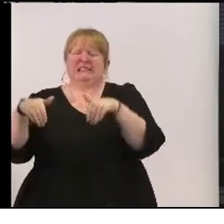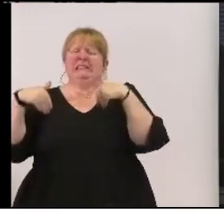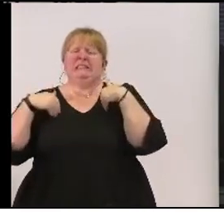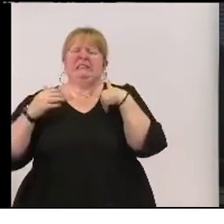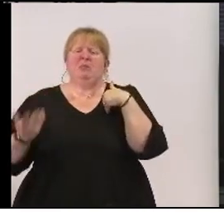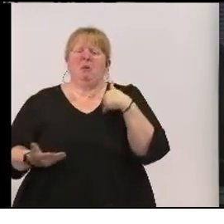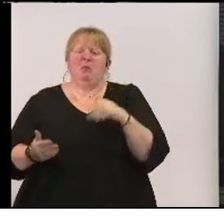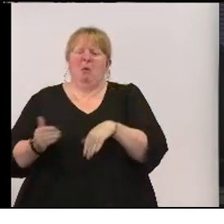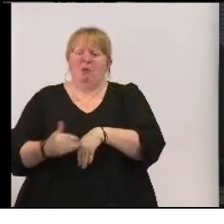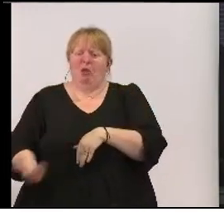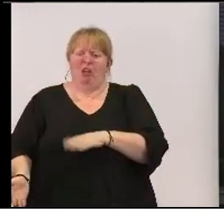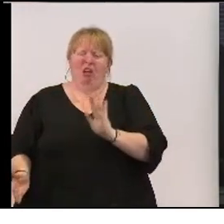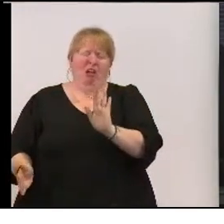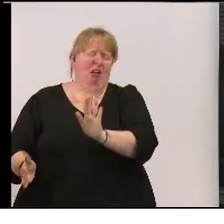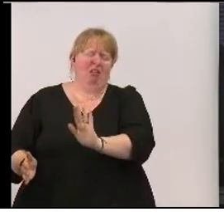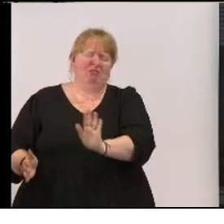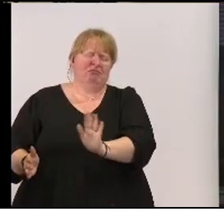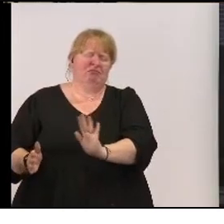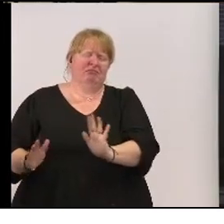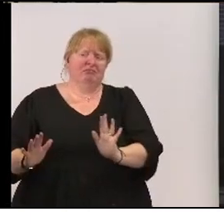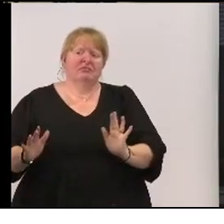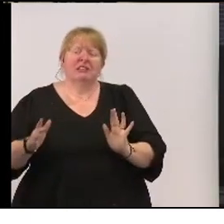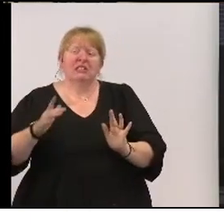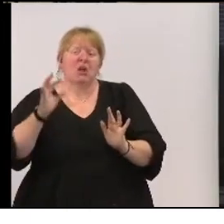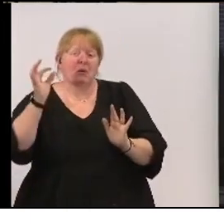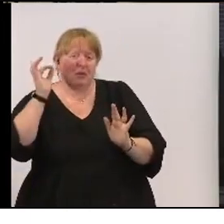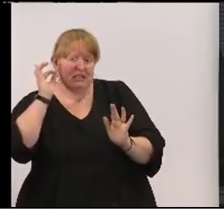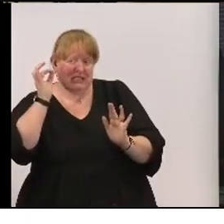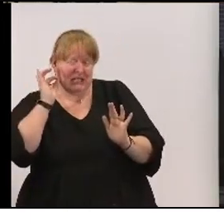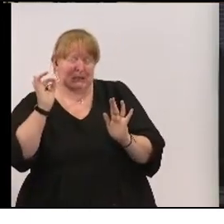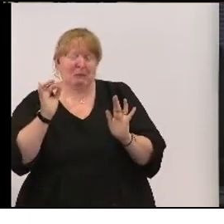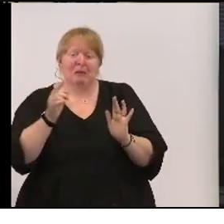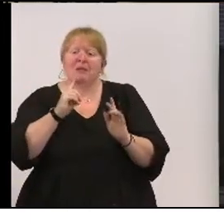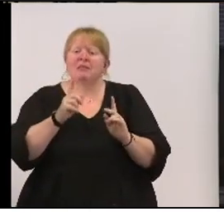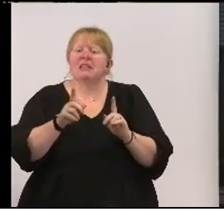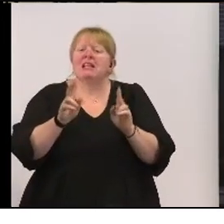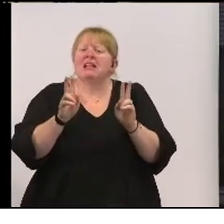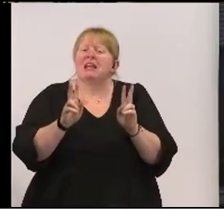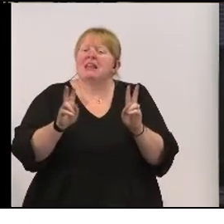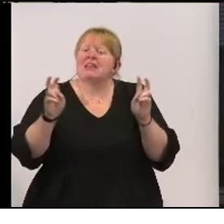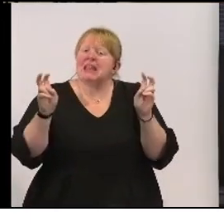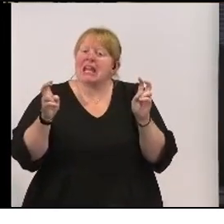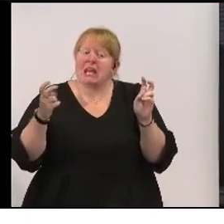I think the tip that I would give is much like the theme of what we've really had today.